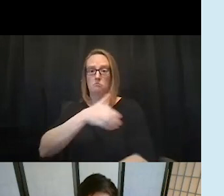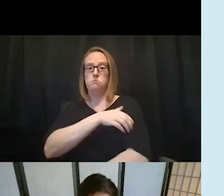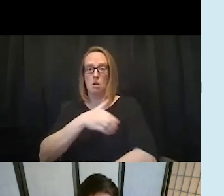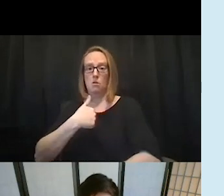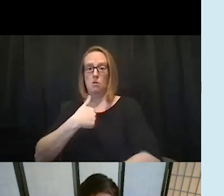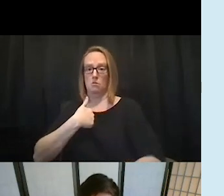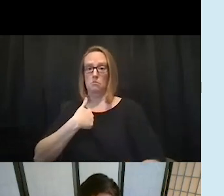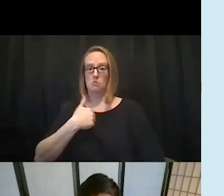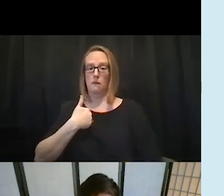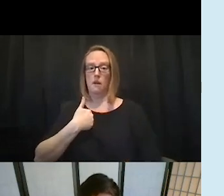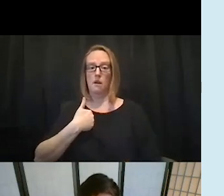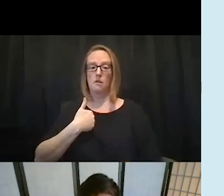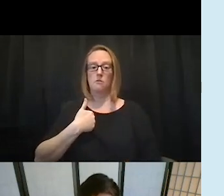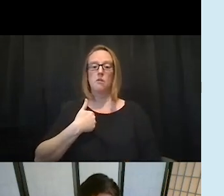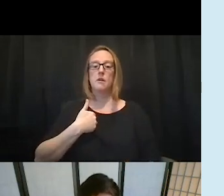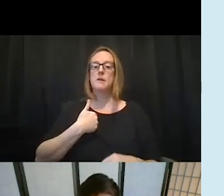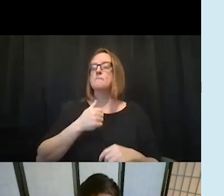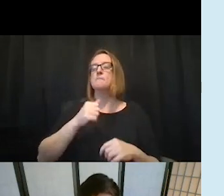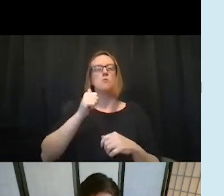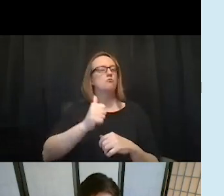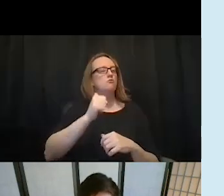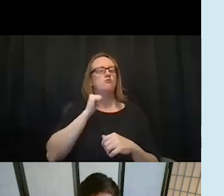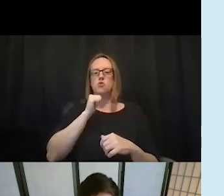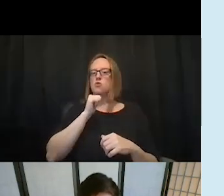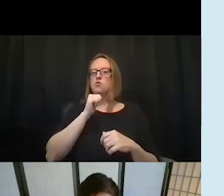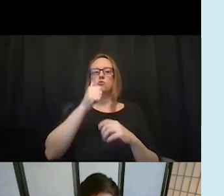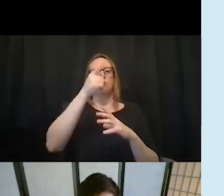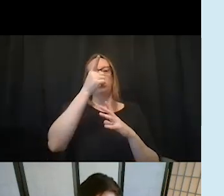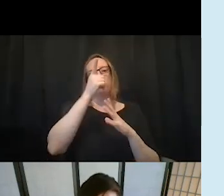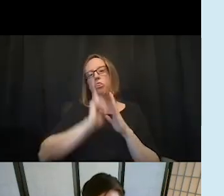I will learn how to learn how to learn to live.